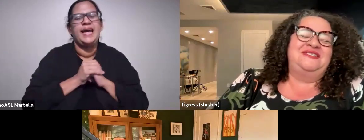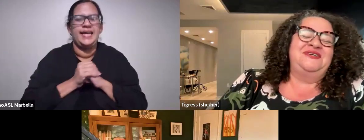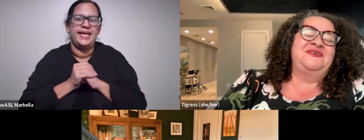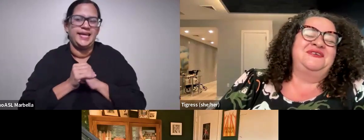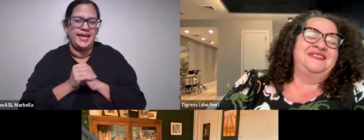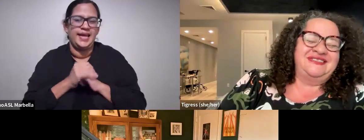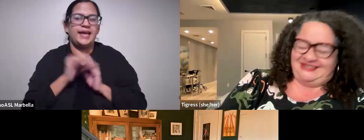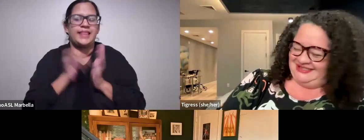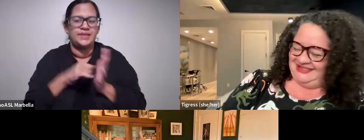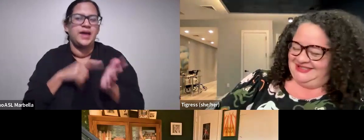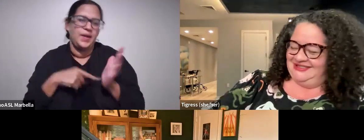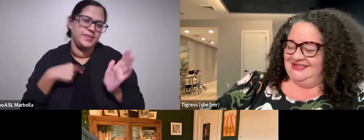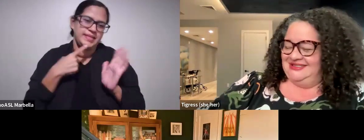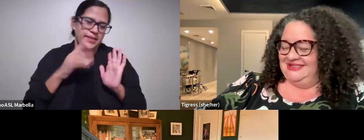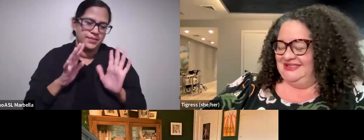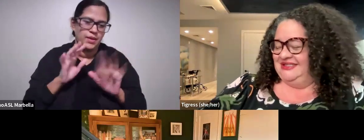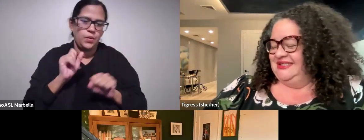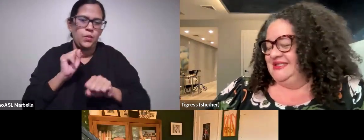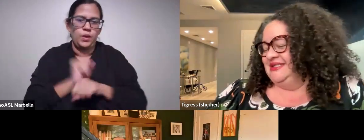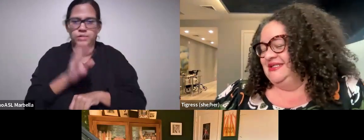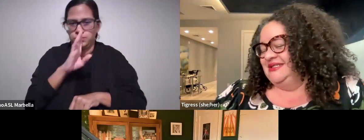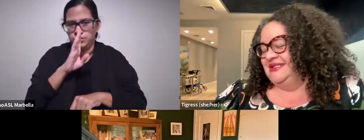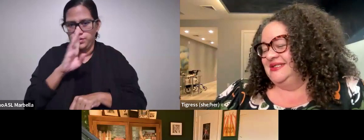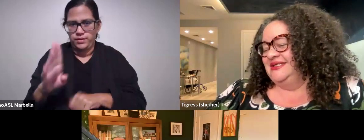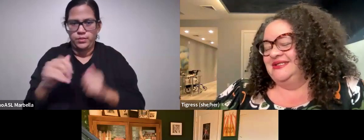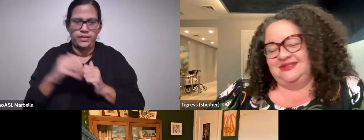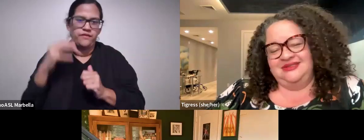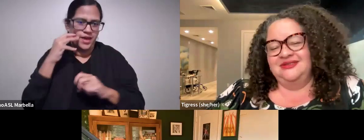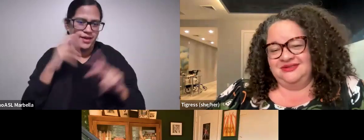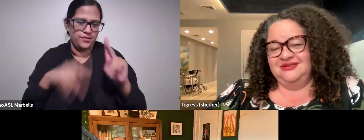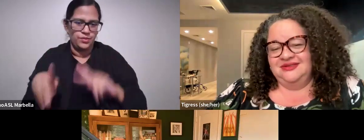that's what I would say is work directly with fat folks in the space and